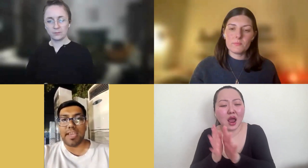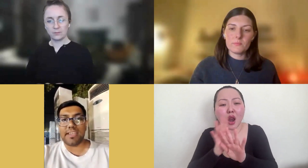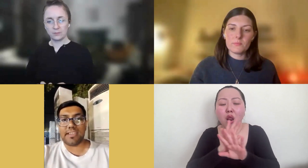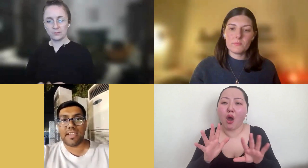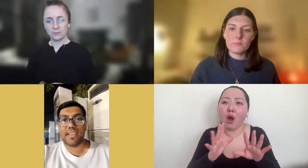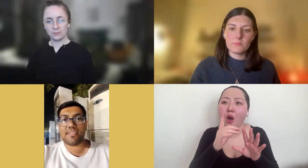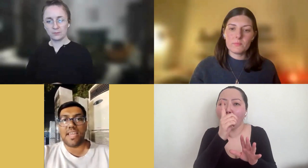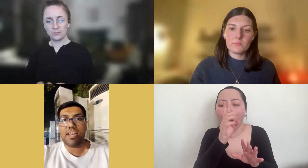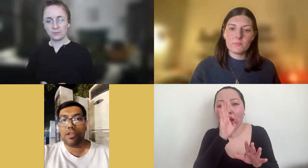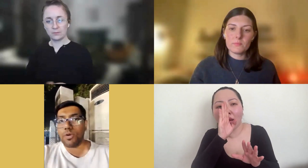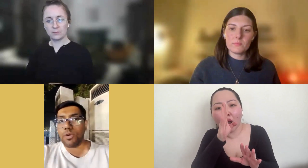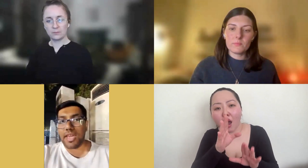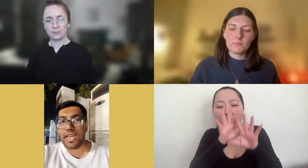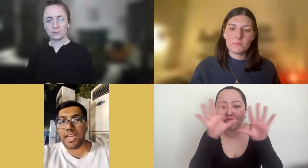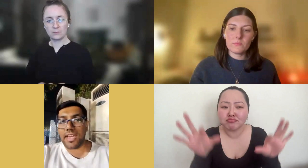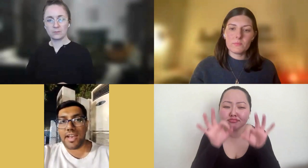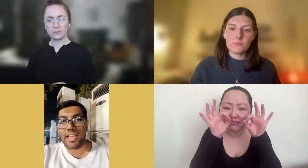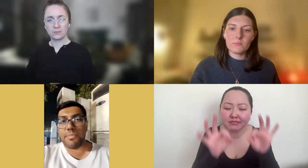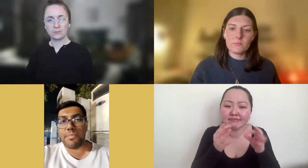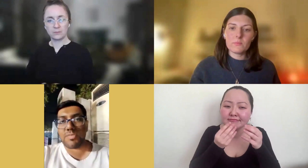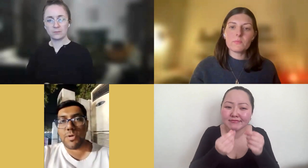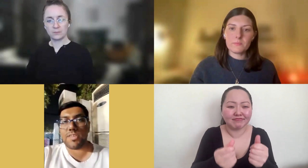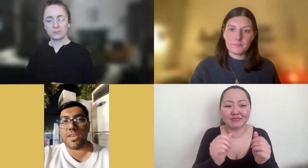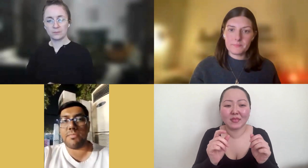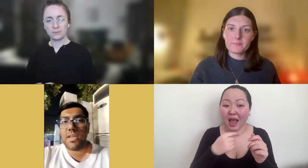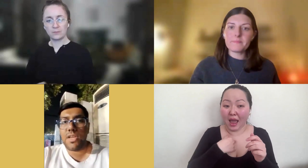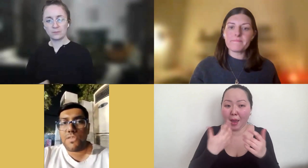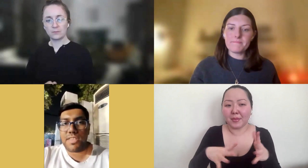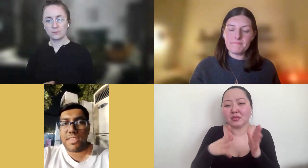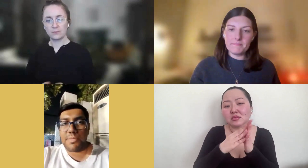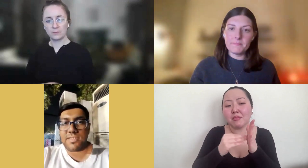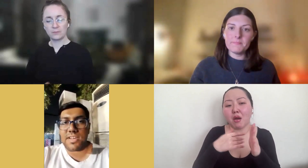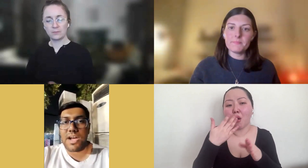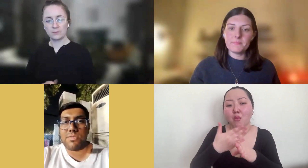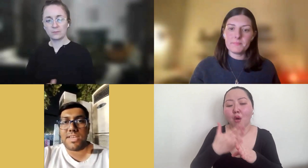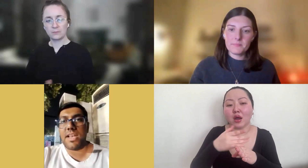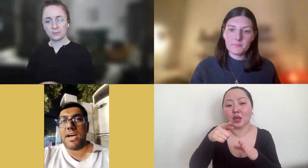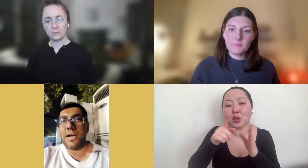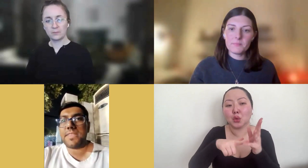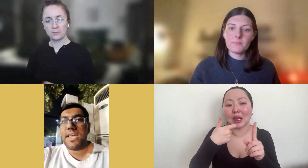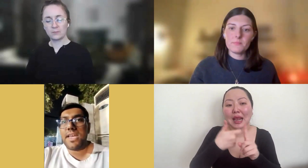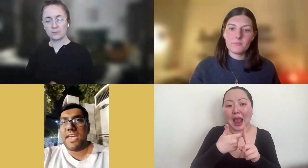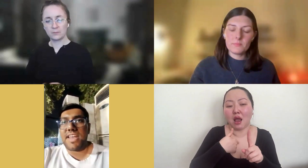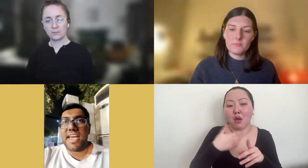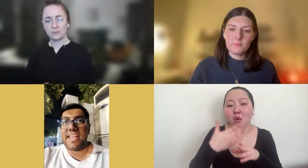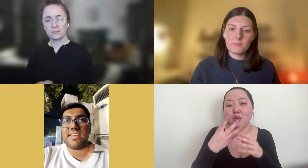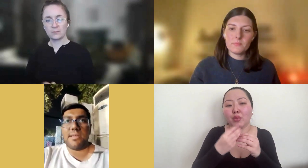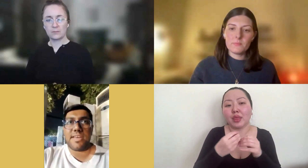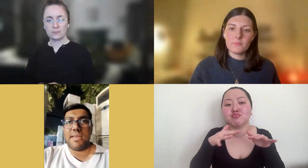some of the entities in the UK, like the British Museum and the British Council. Even I had some